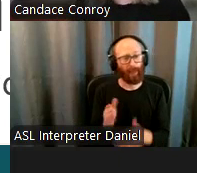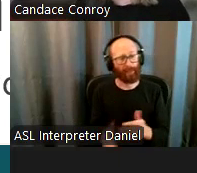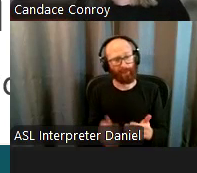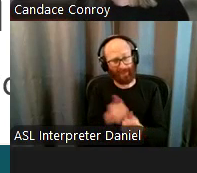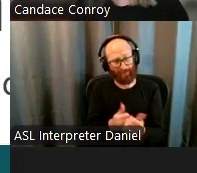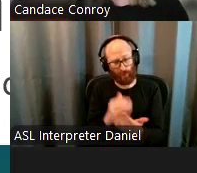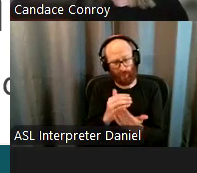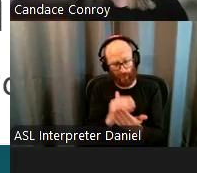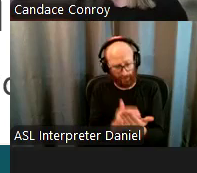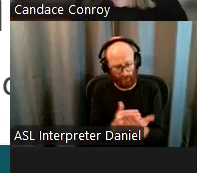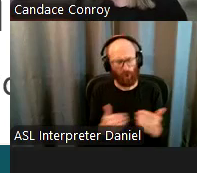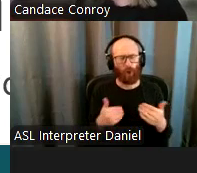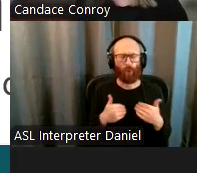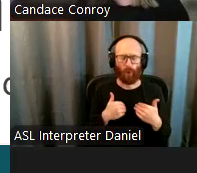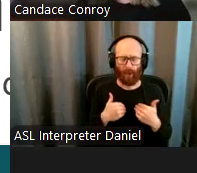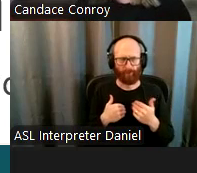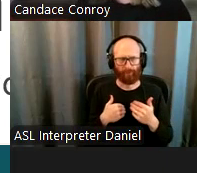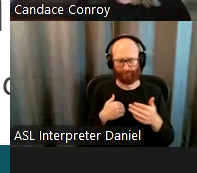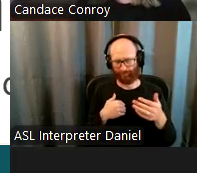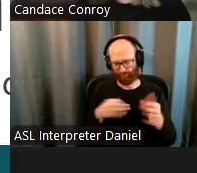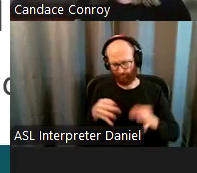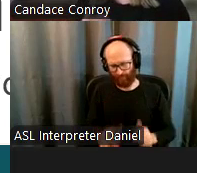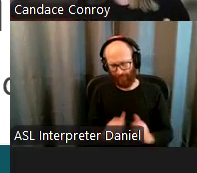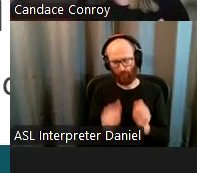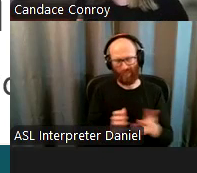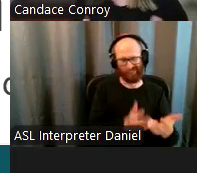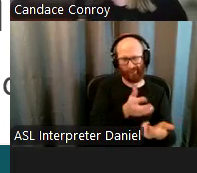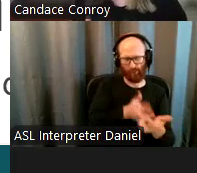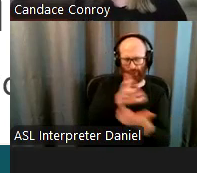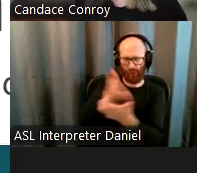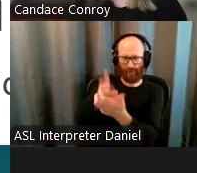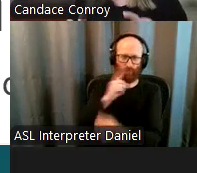because of course in addition to those differentiation UDL components in